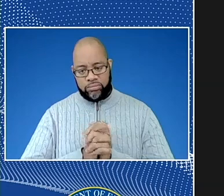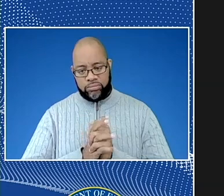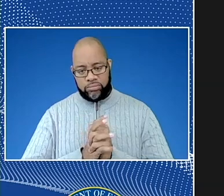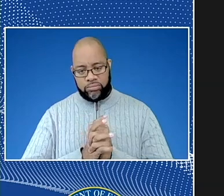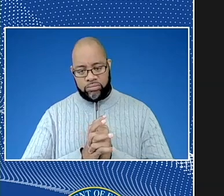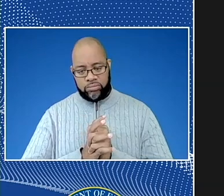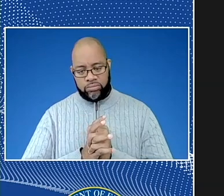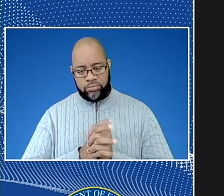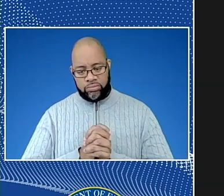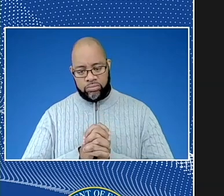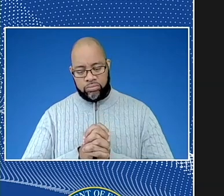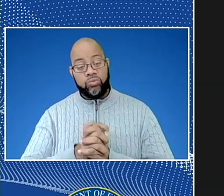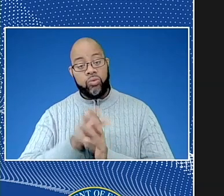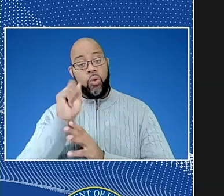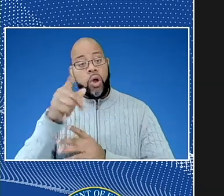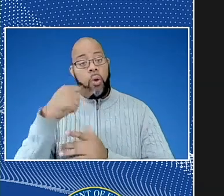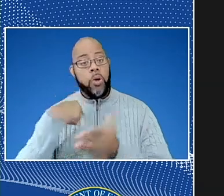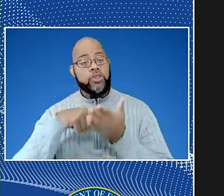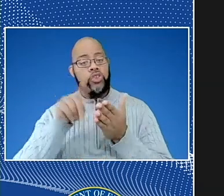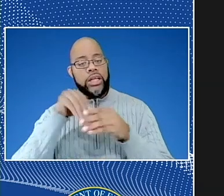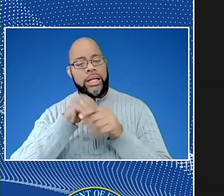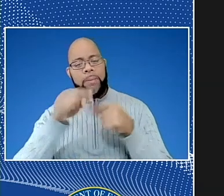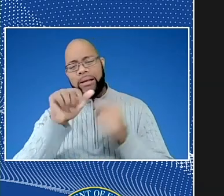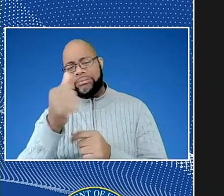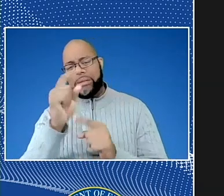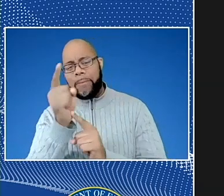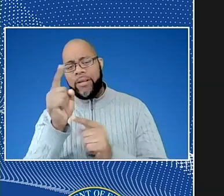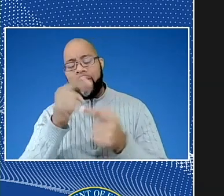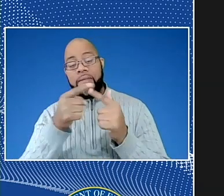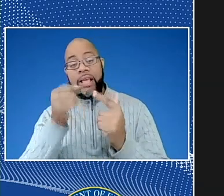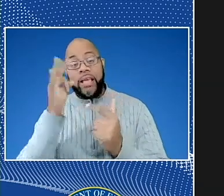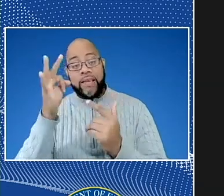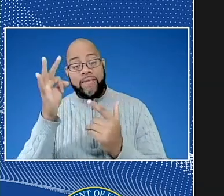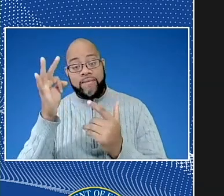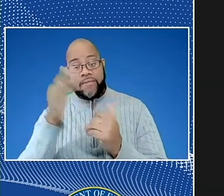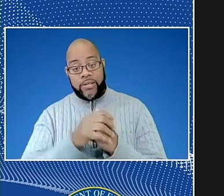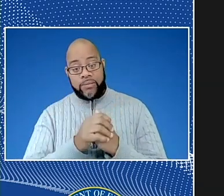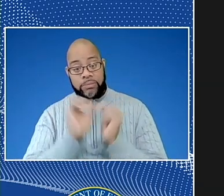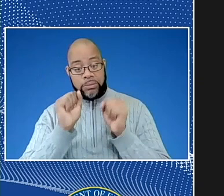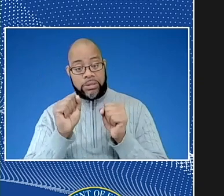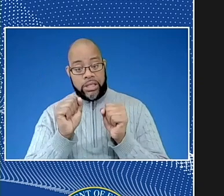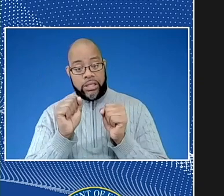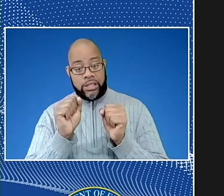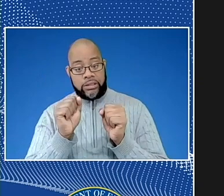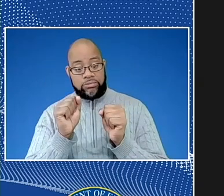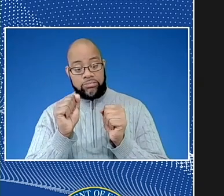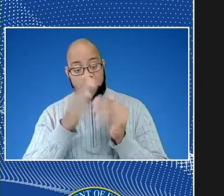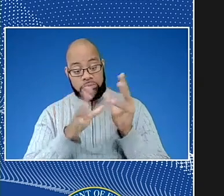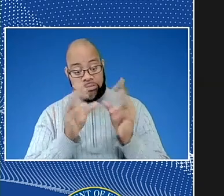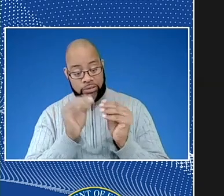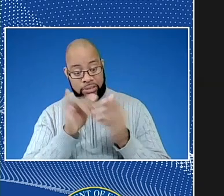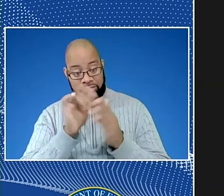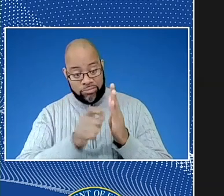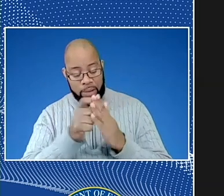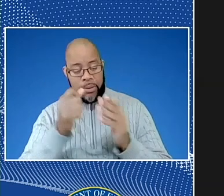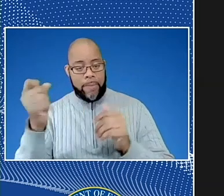Alright. We'll check in in about ten minutes. And then if you've concluded the caucus at that time, we'll come back to the main session, we'll ask for a report